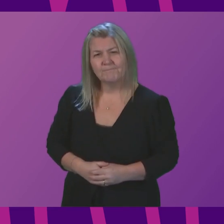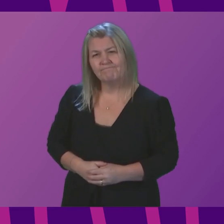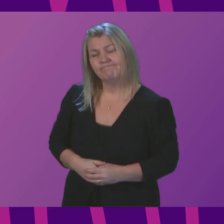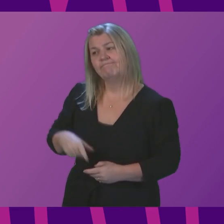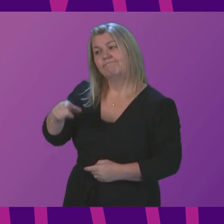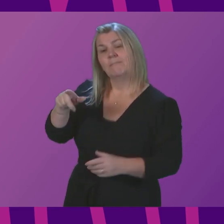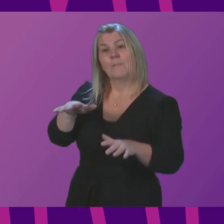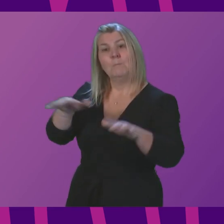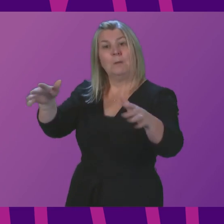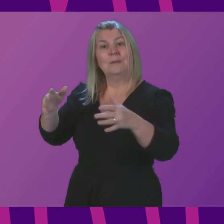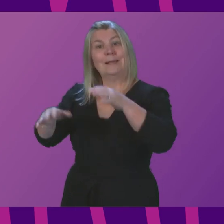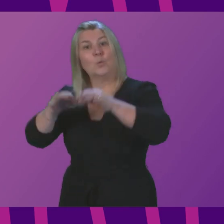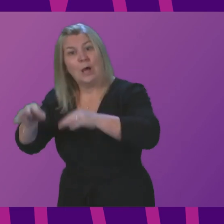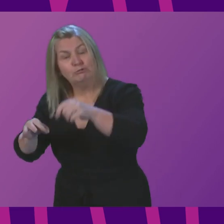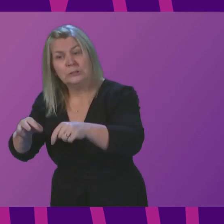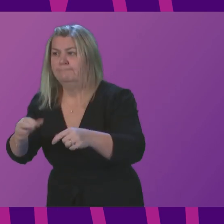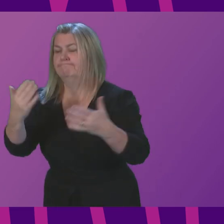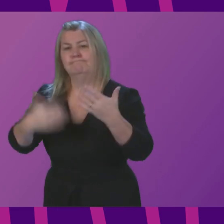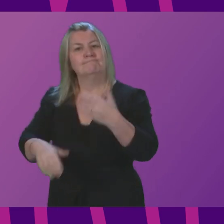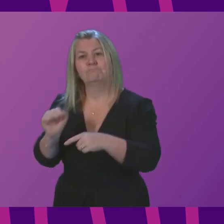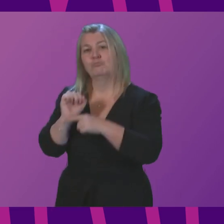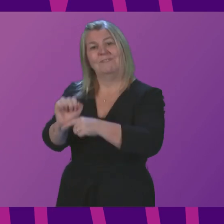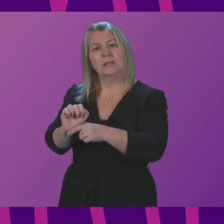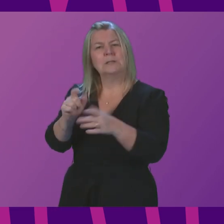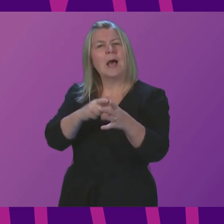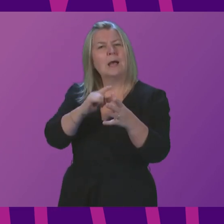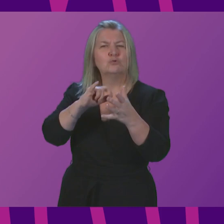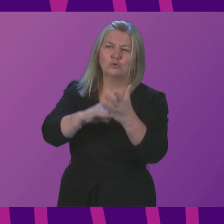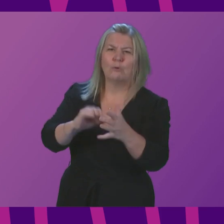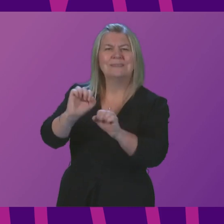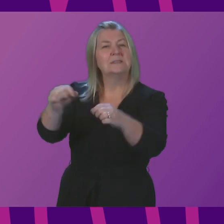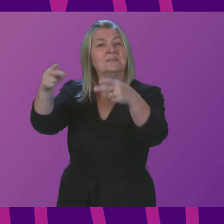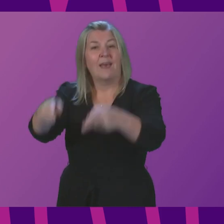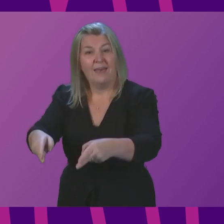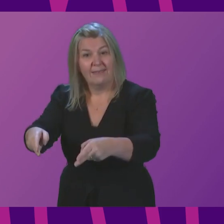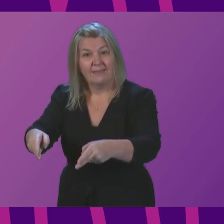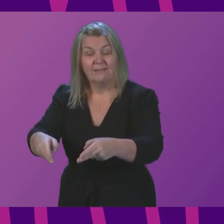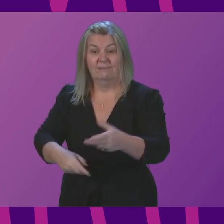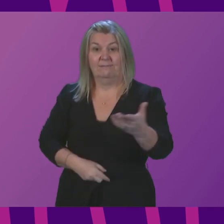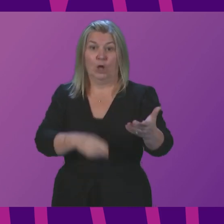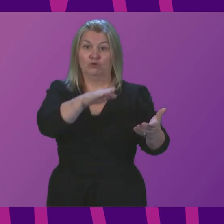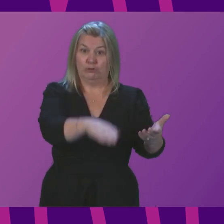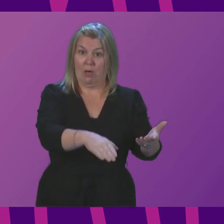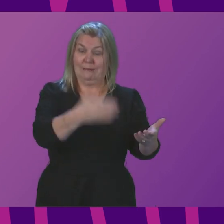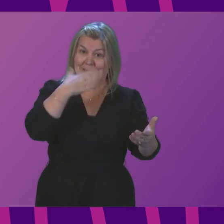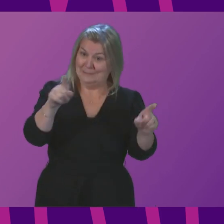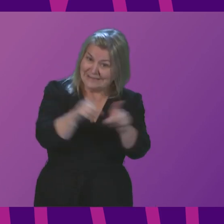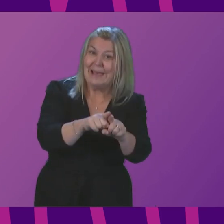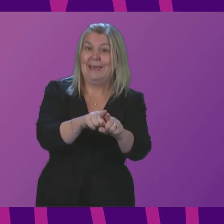inquiries and reviews did not prevent the deaths of Andrew Slorance or that child from Aspergillus.